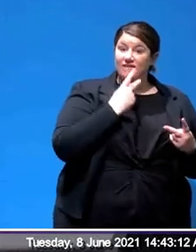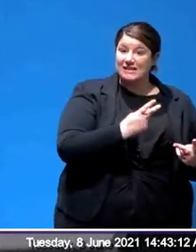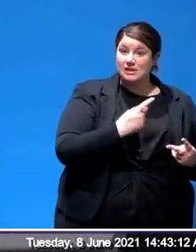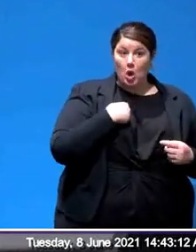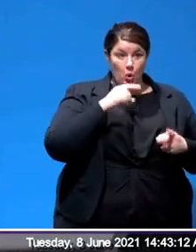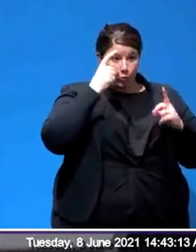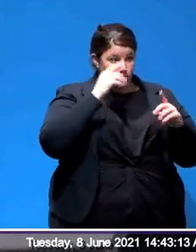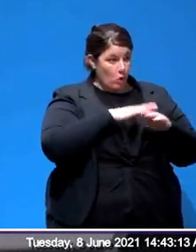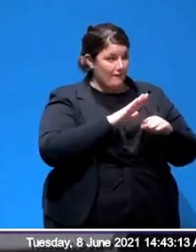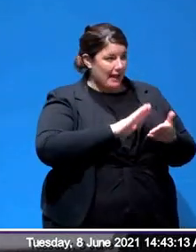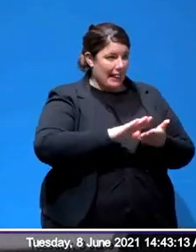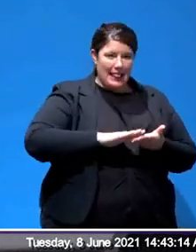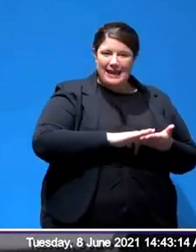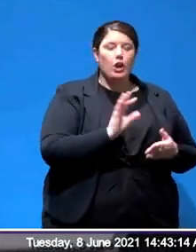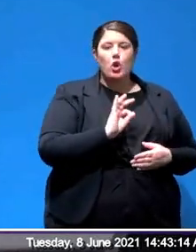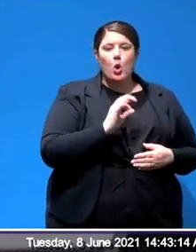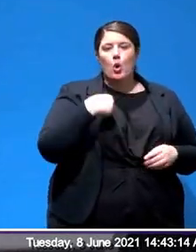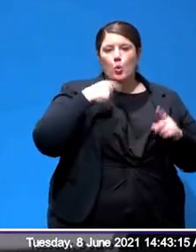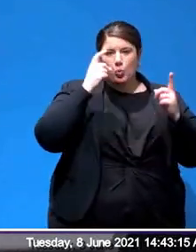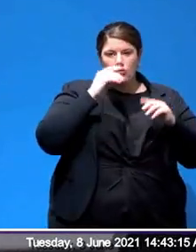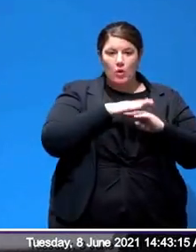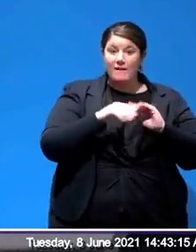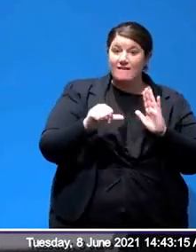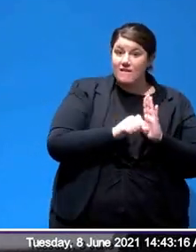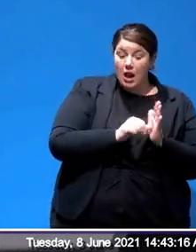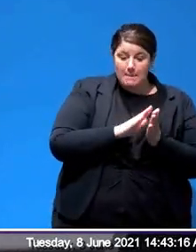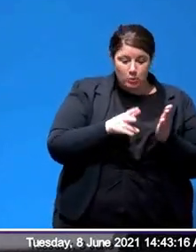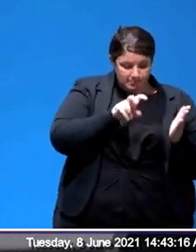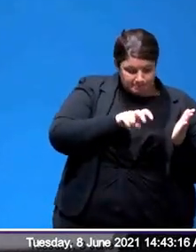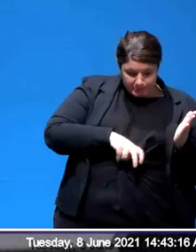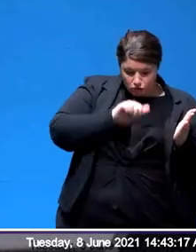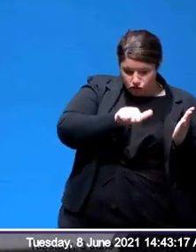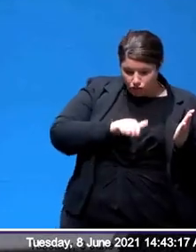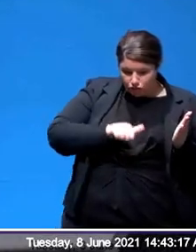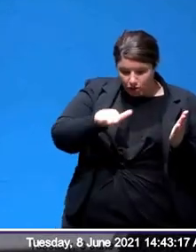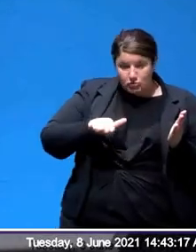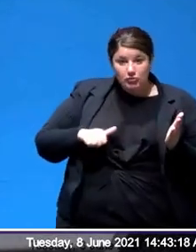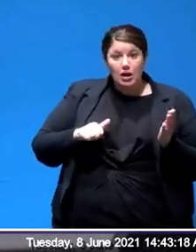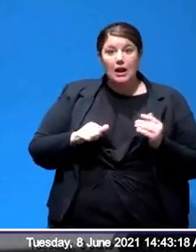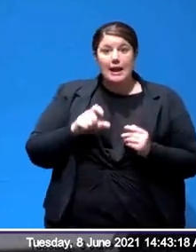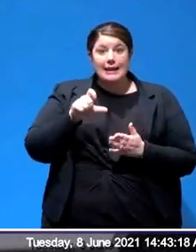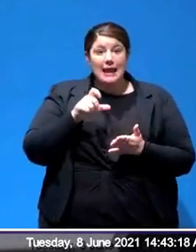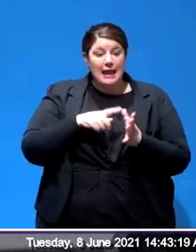administrative tasks, were the finance book was kept up to date, were the case notes kept up to day.